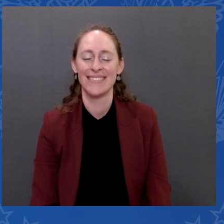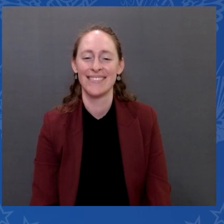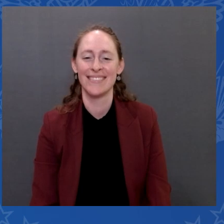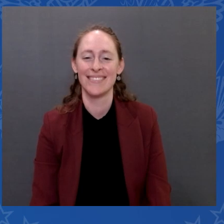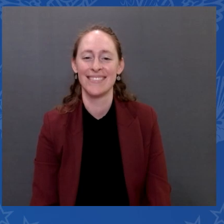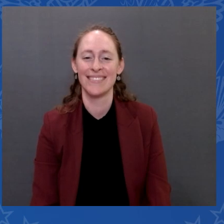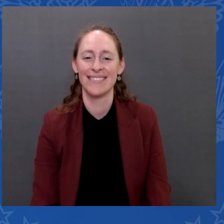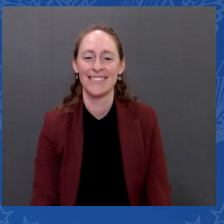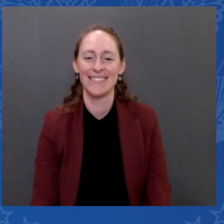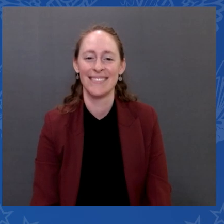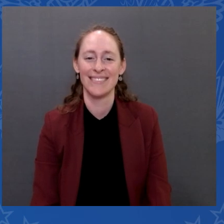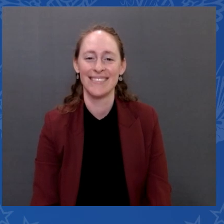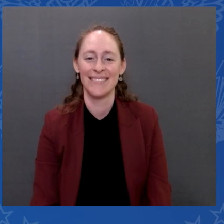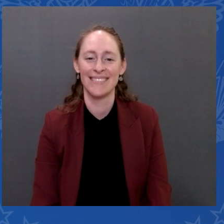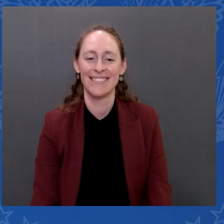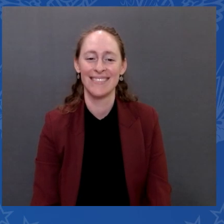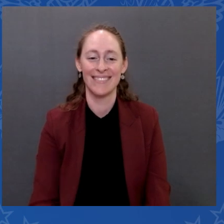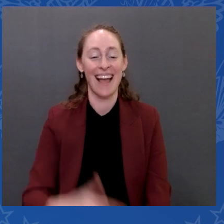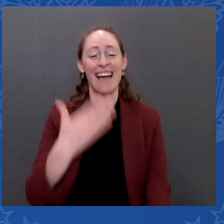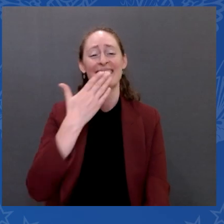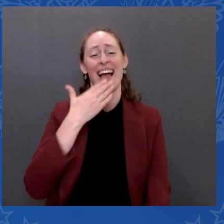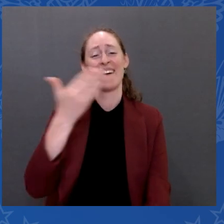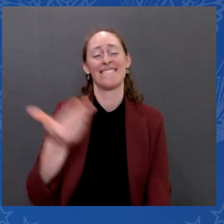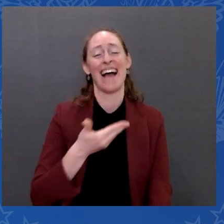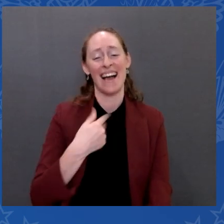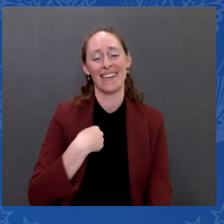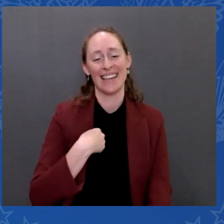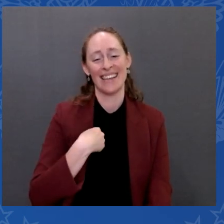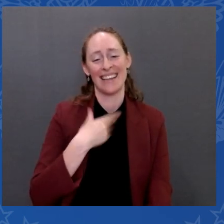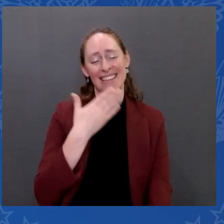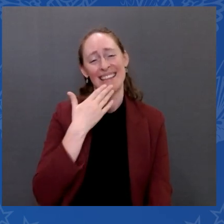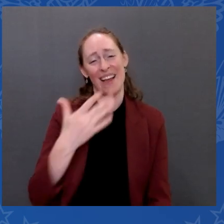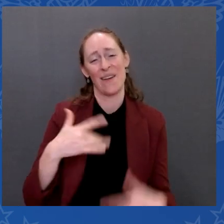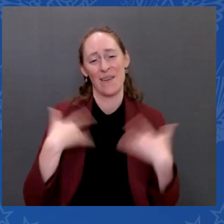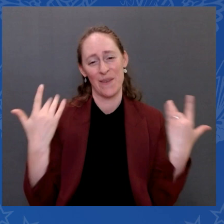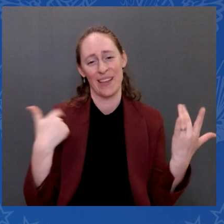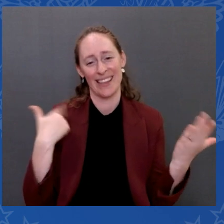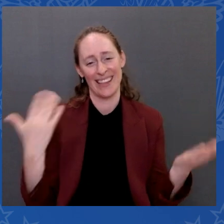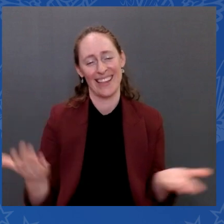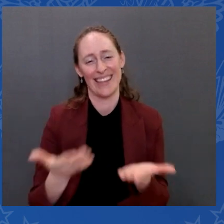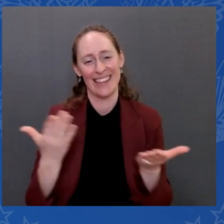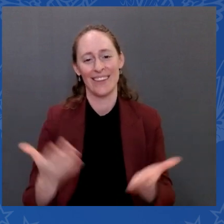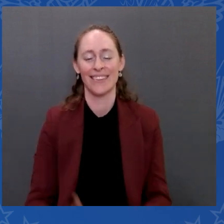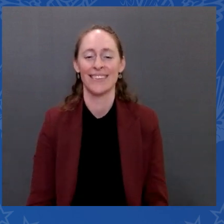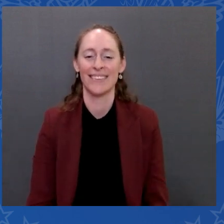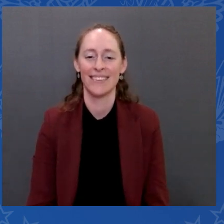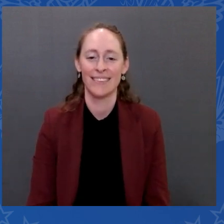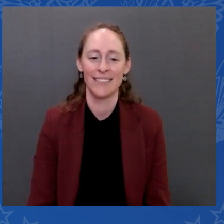because as far as we know, CWA is the only union representing manufacturing workers